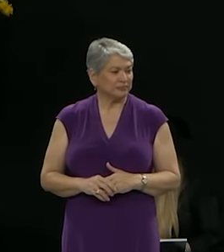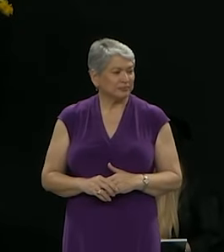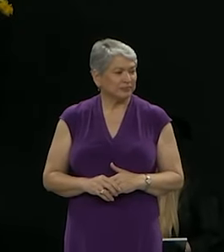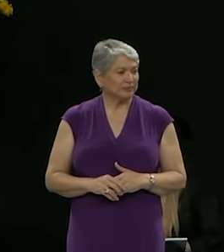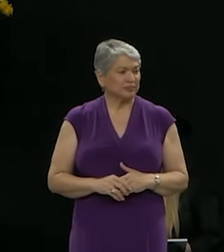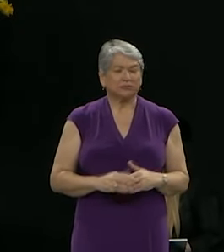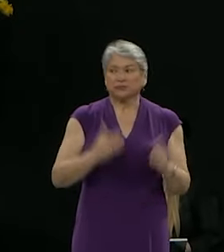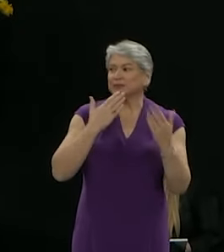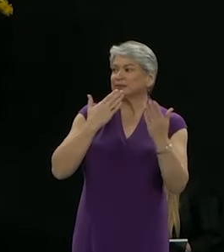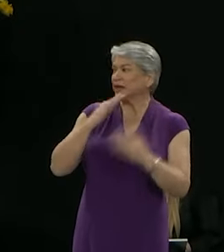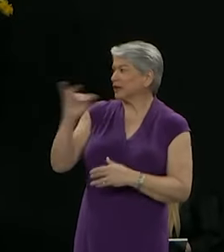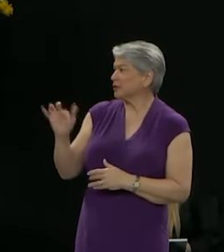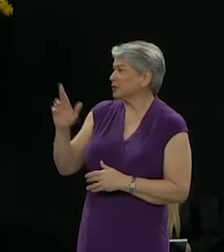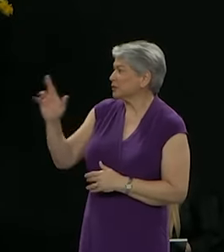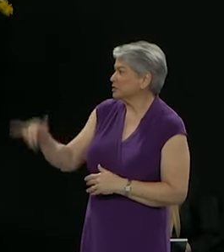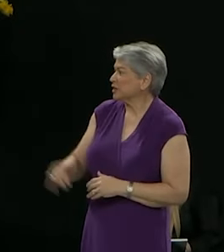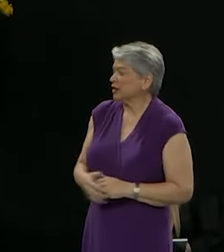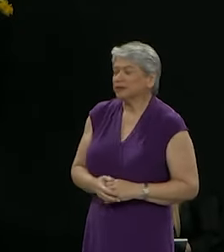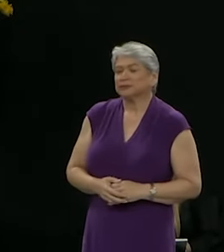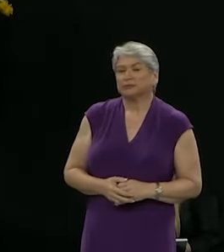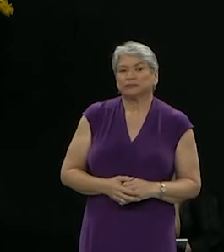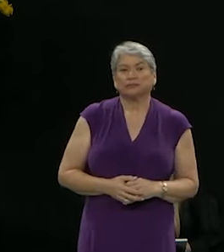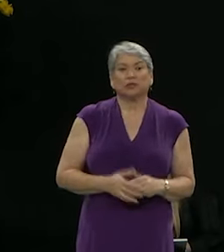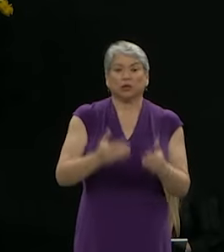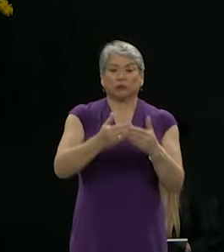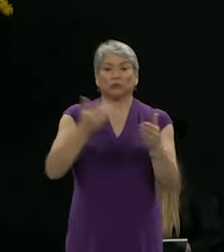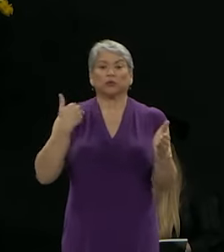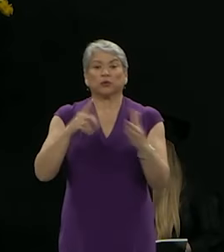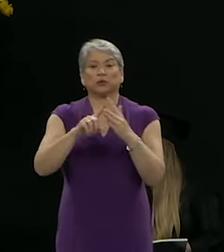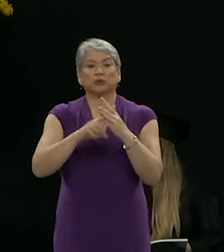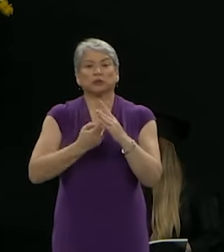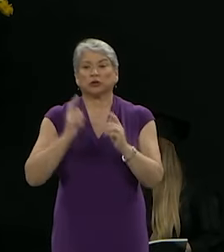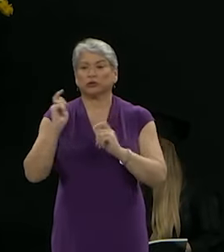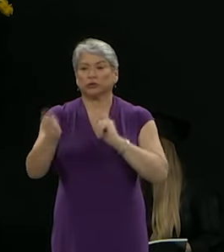Thank you, Jerry. Before we begin the conferral of degrees,